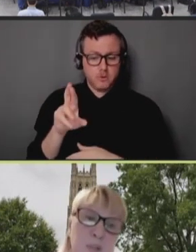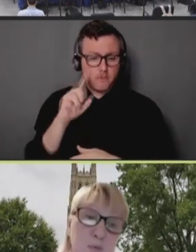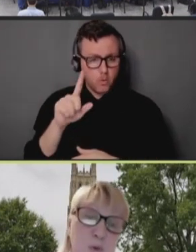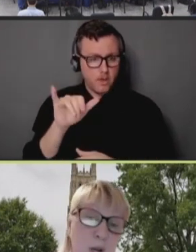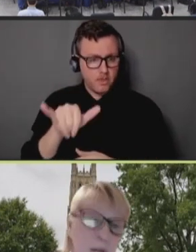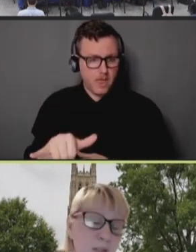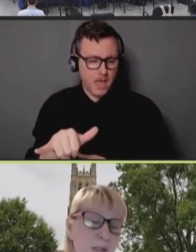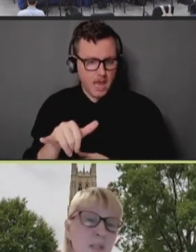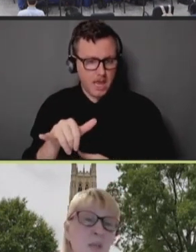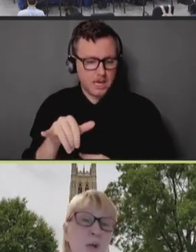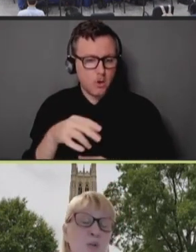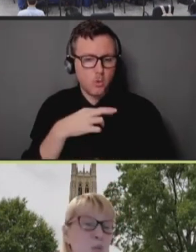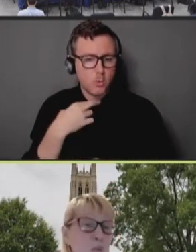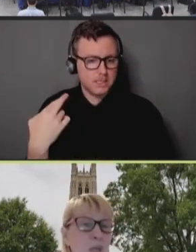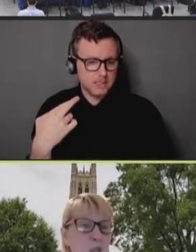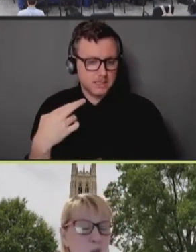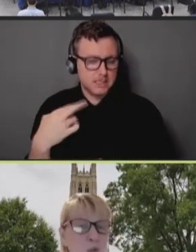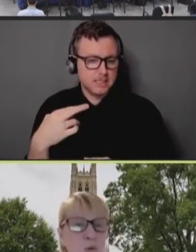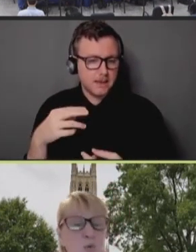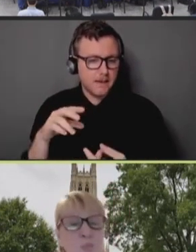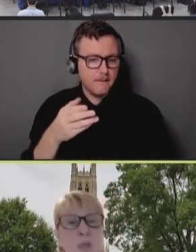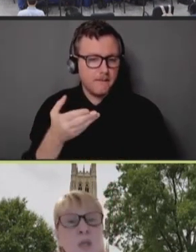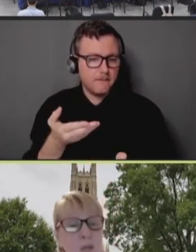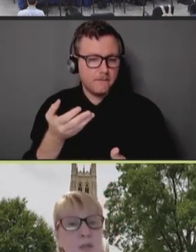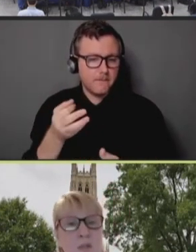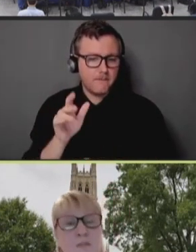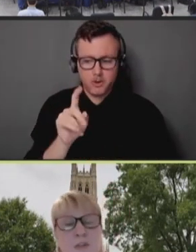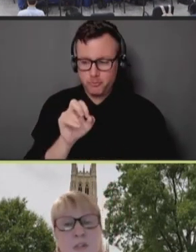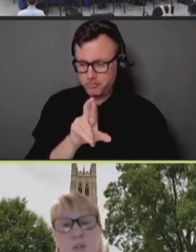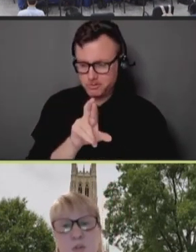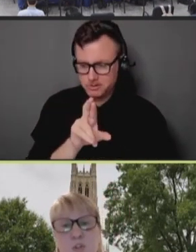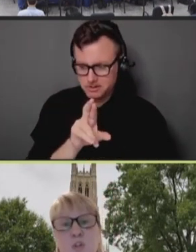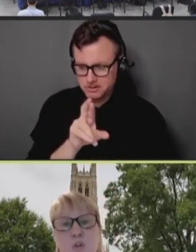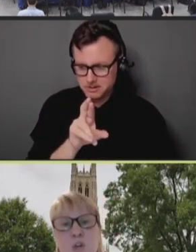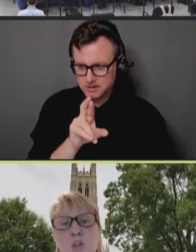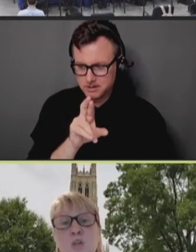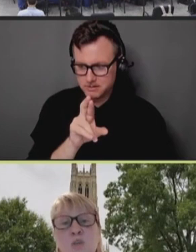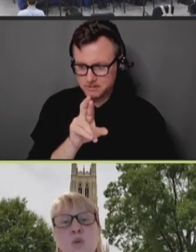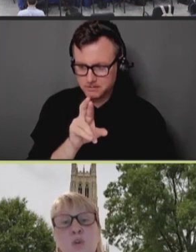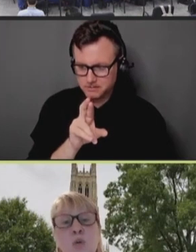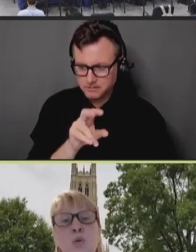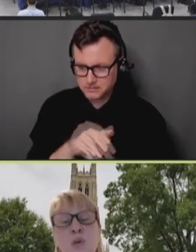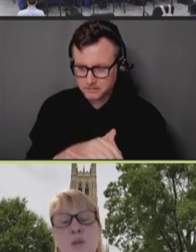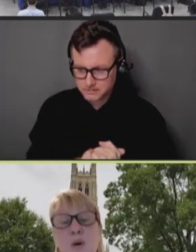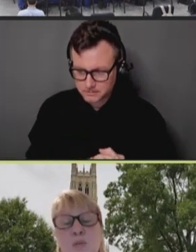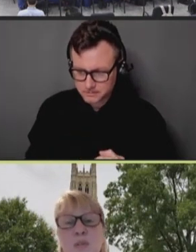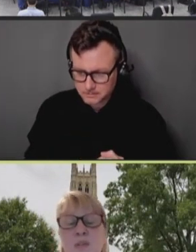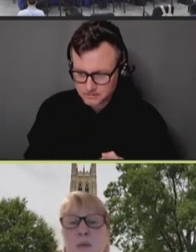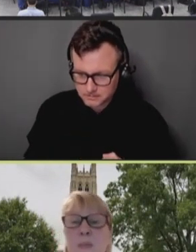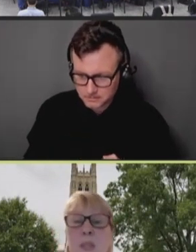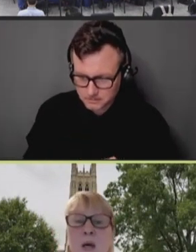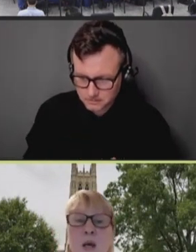But for other snips, I should say, it could be different situation. We're talking only about this one.